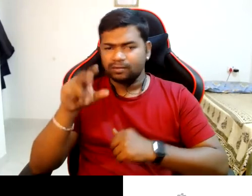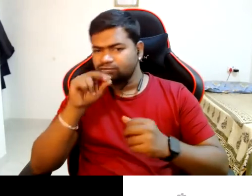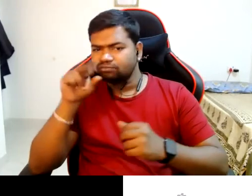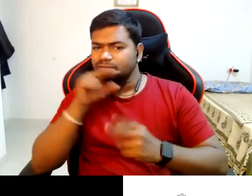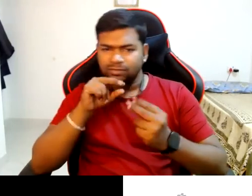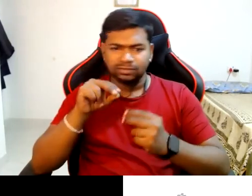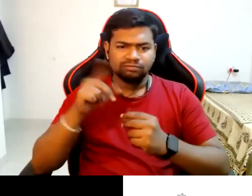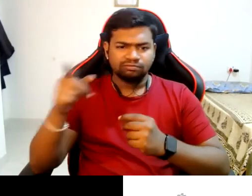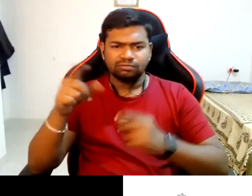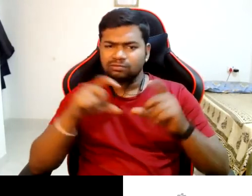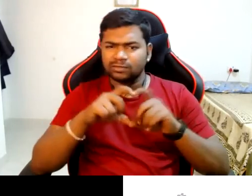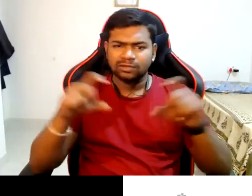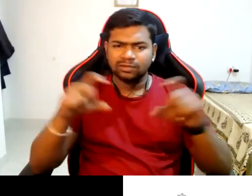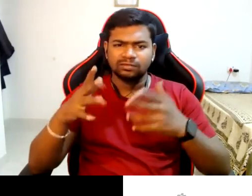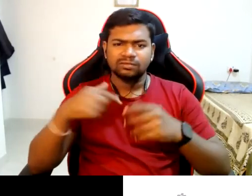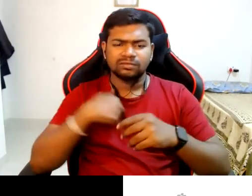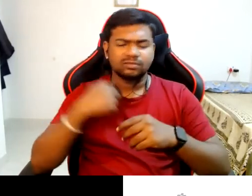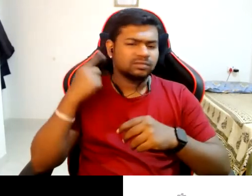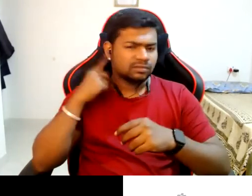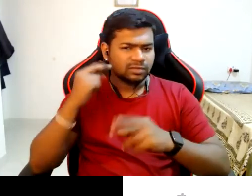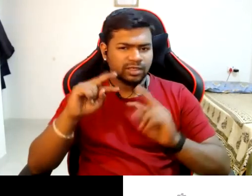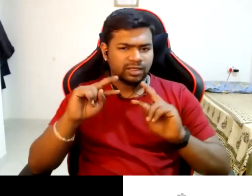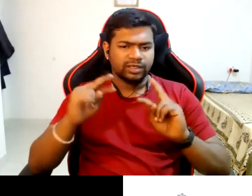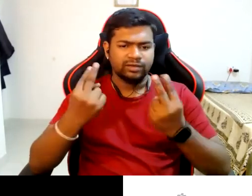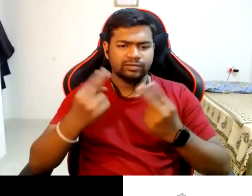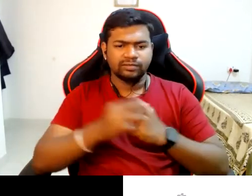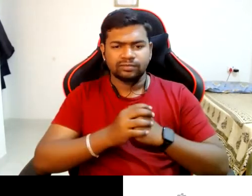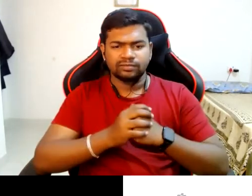so because Probably is my voice is bit different and the